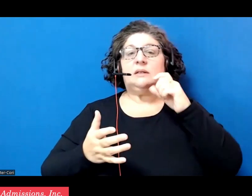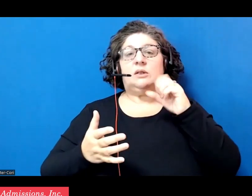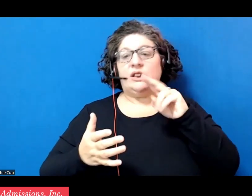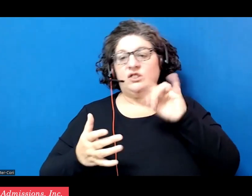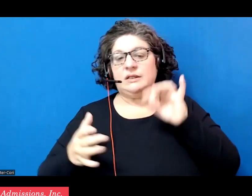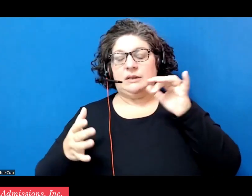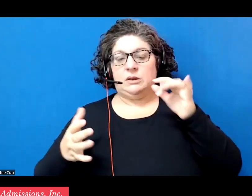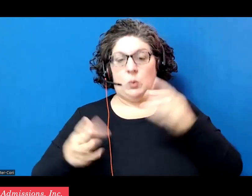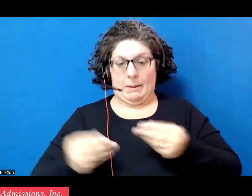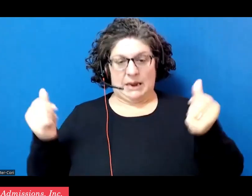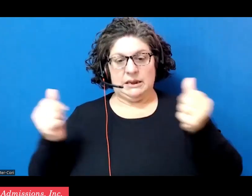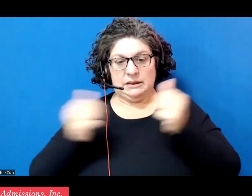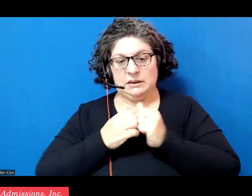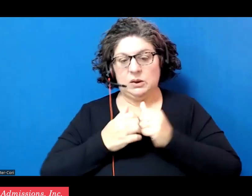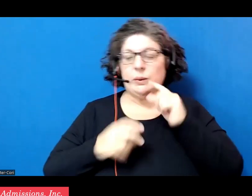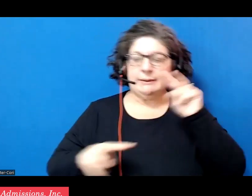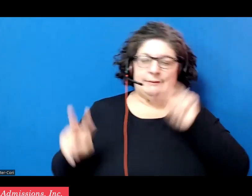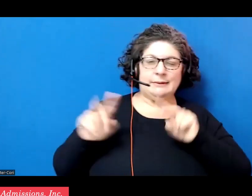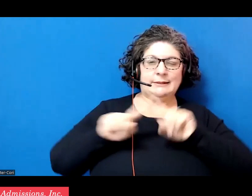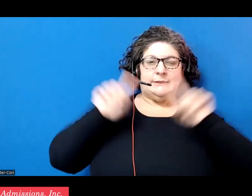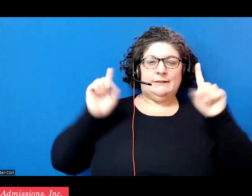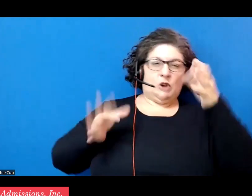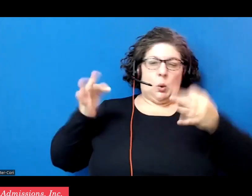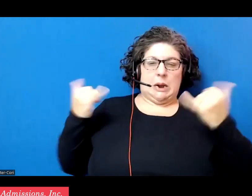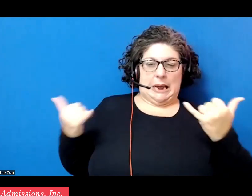And we're observing a very different court right now.